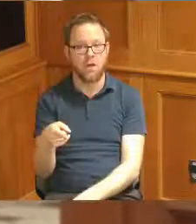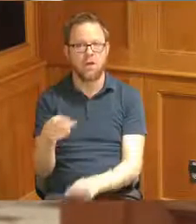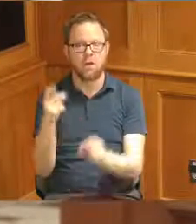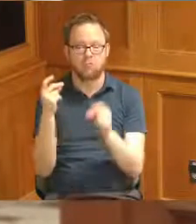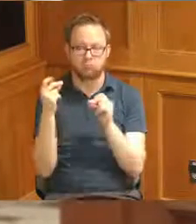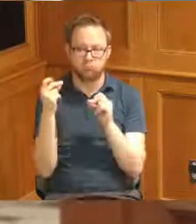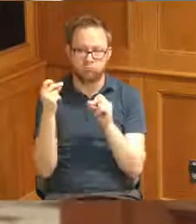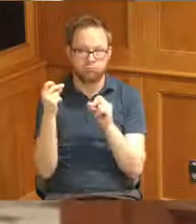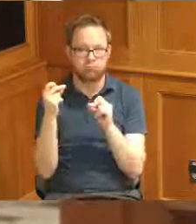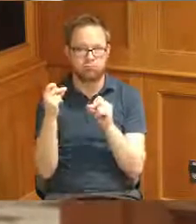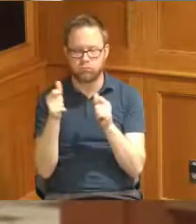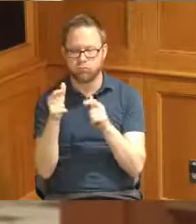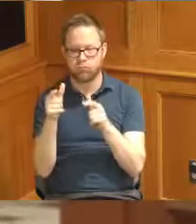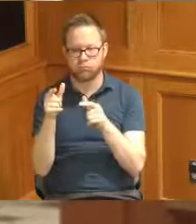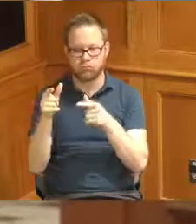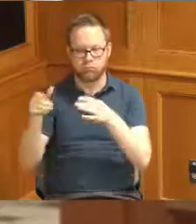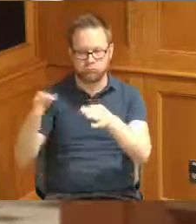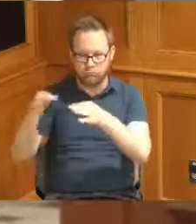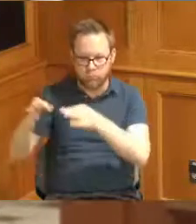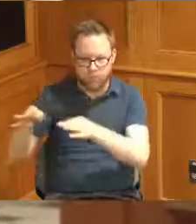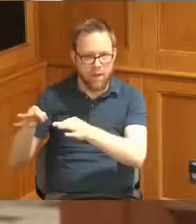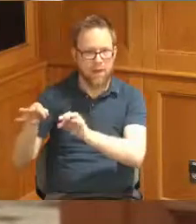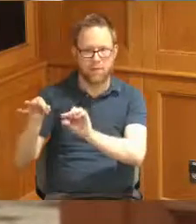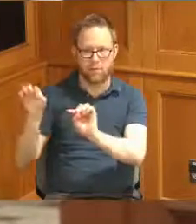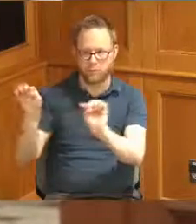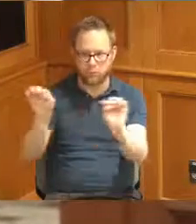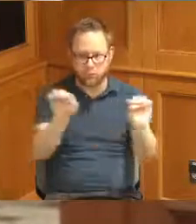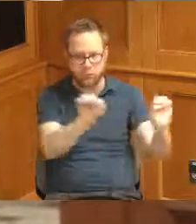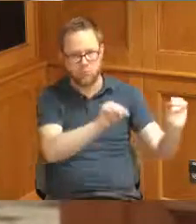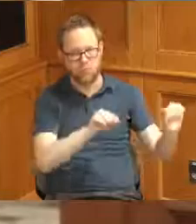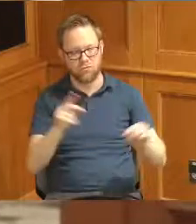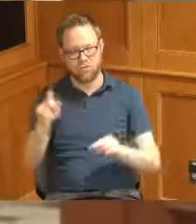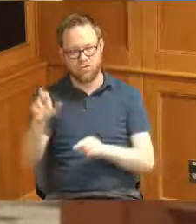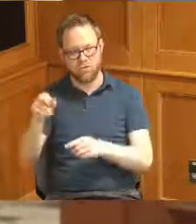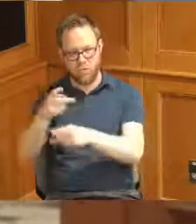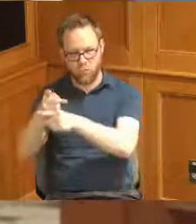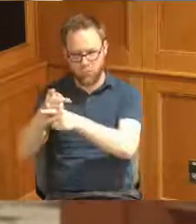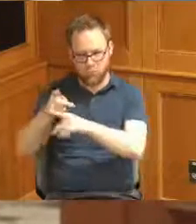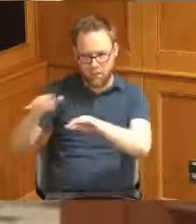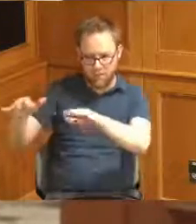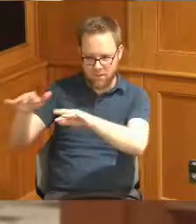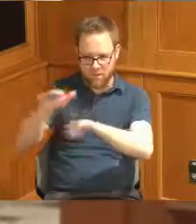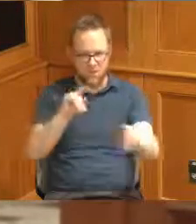kind of give directions to people while Karen was supervising and making you know the the technical